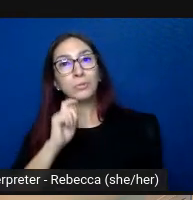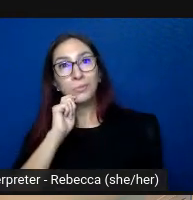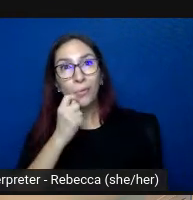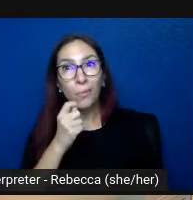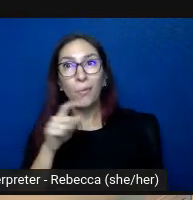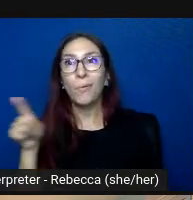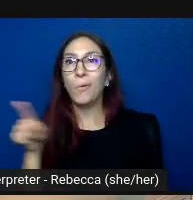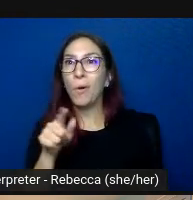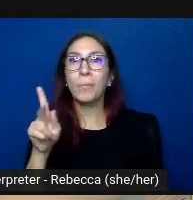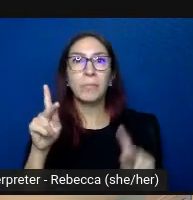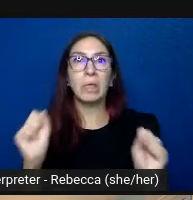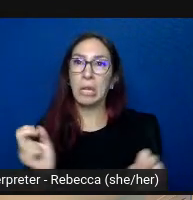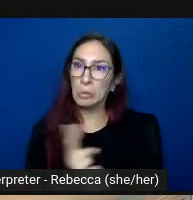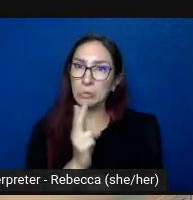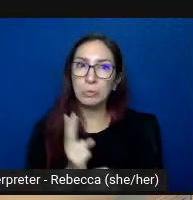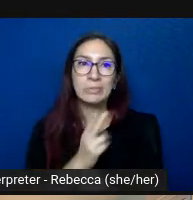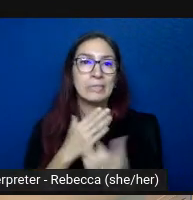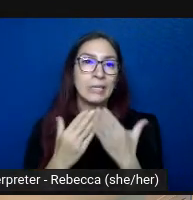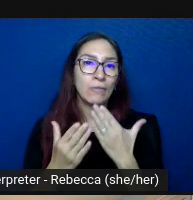even though it was so sustained.